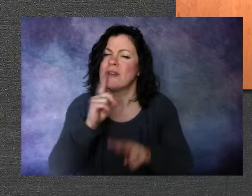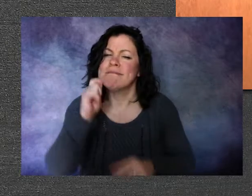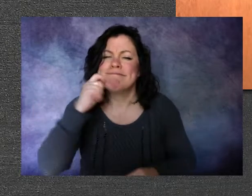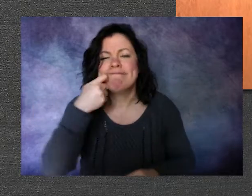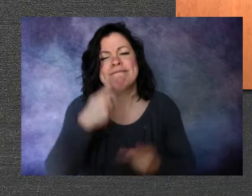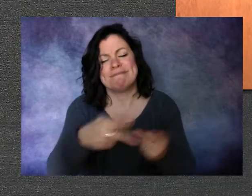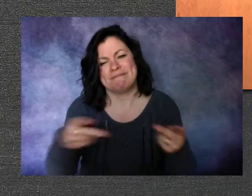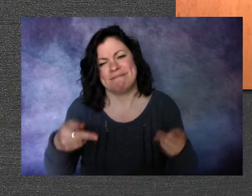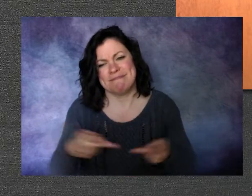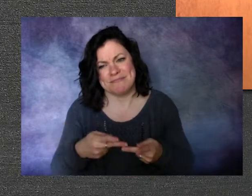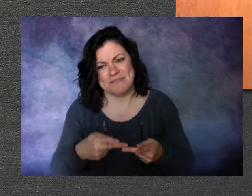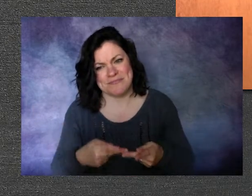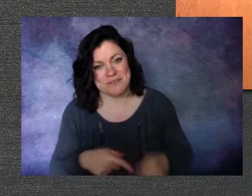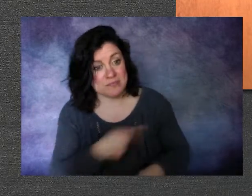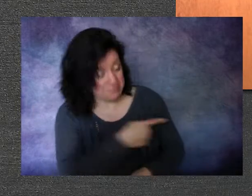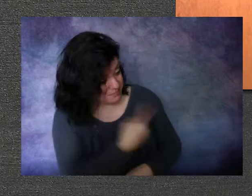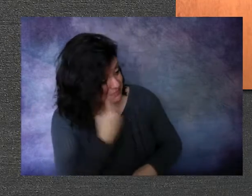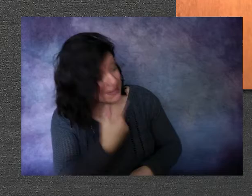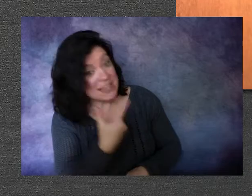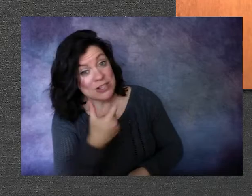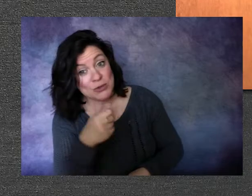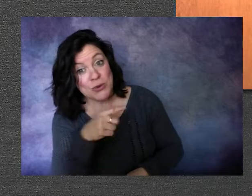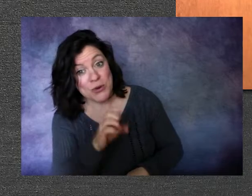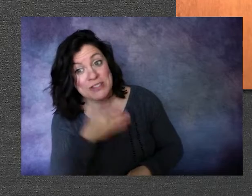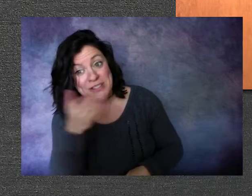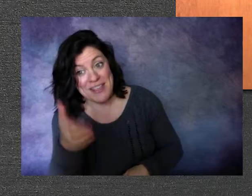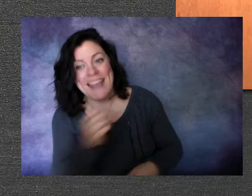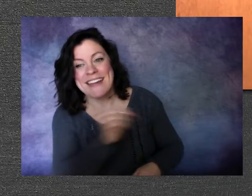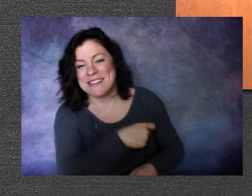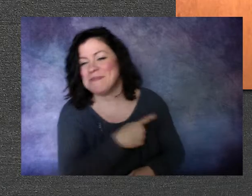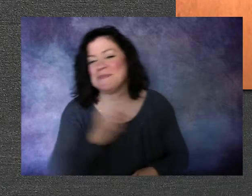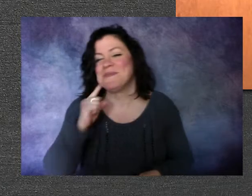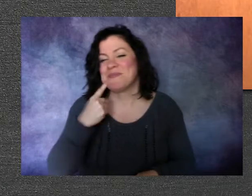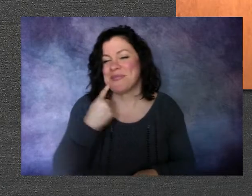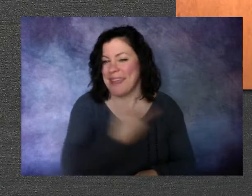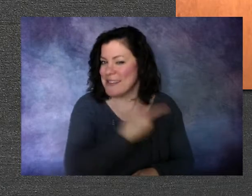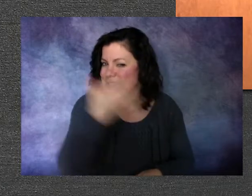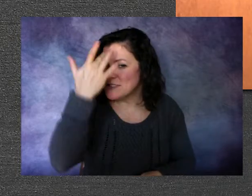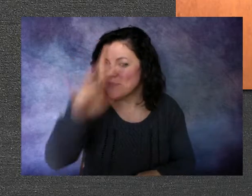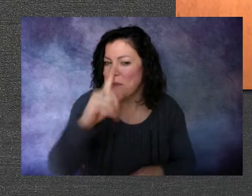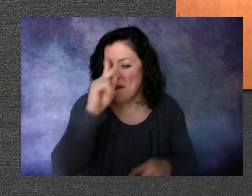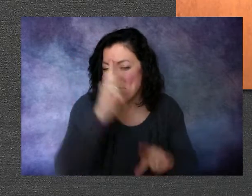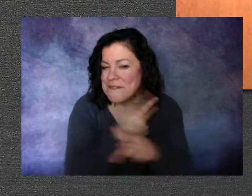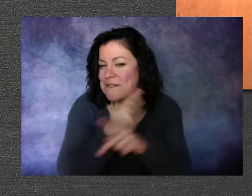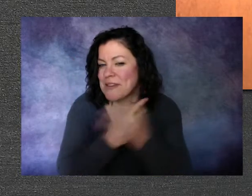Candy, is that where you thought George was? Candy, you smarty pants, you!